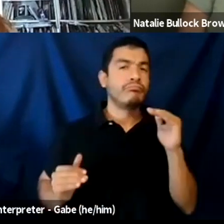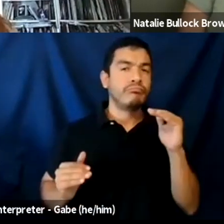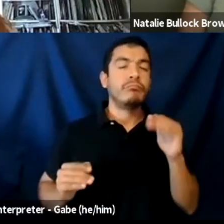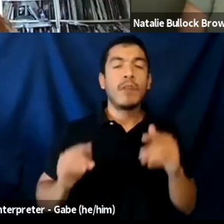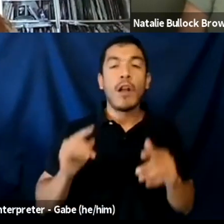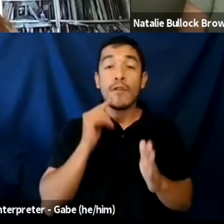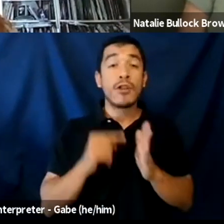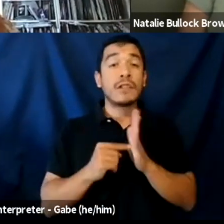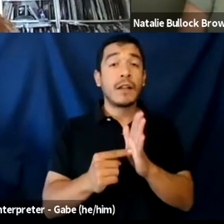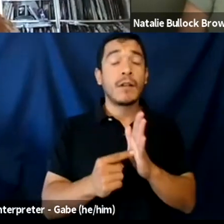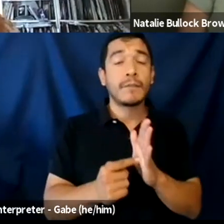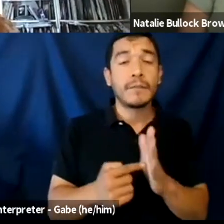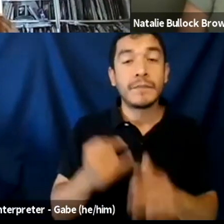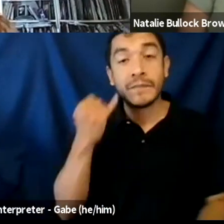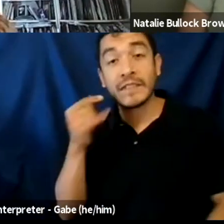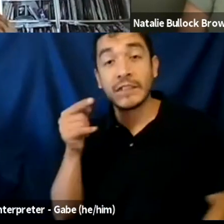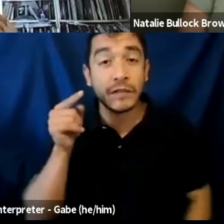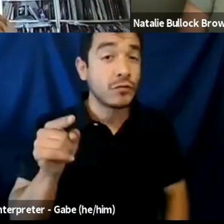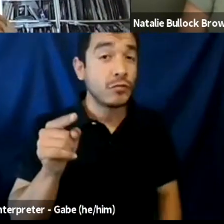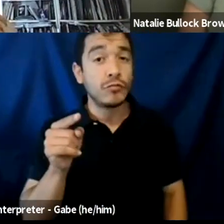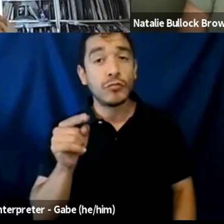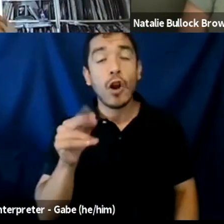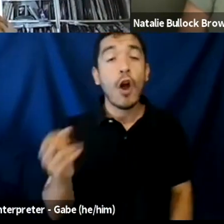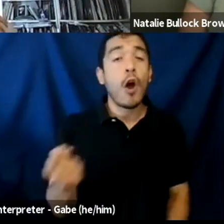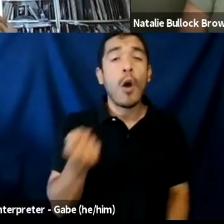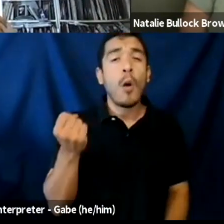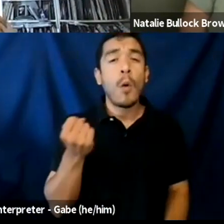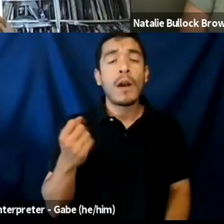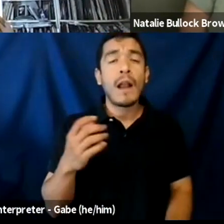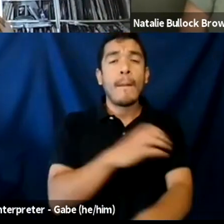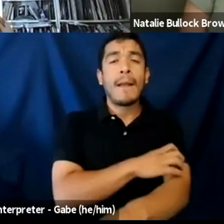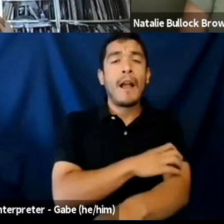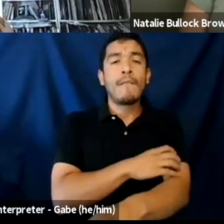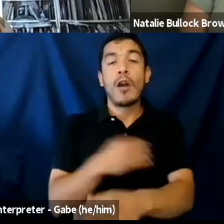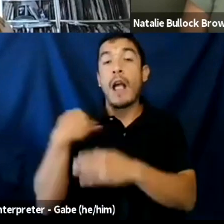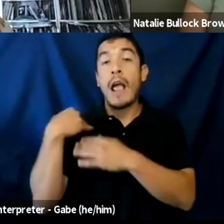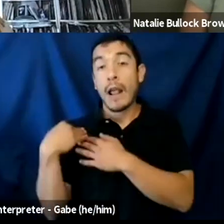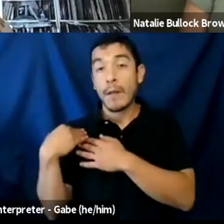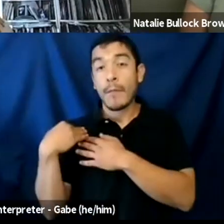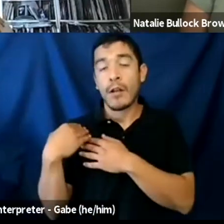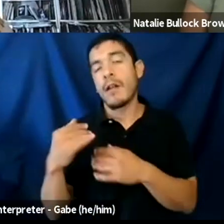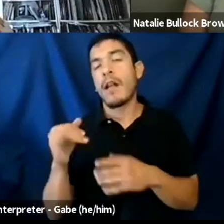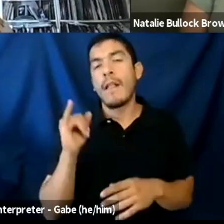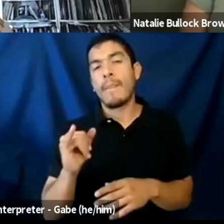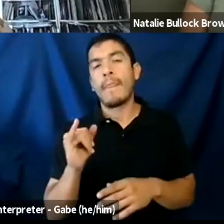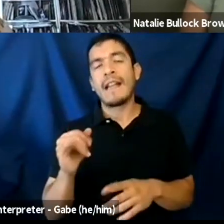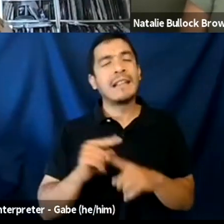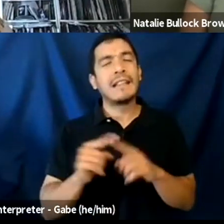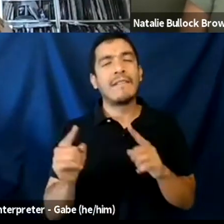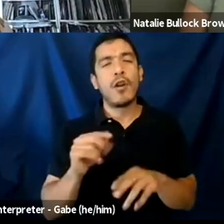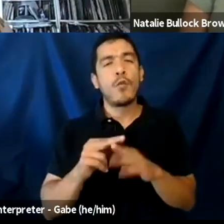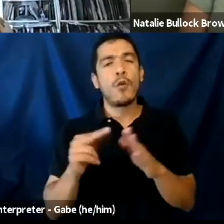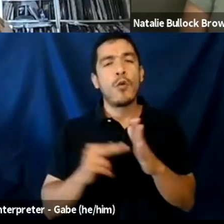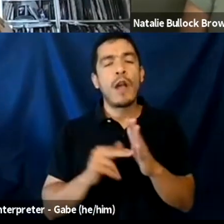if you are holding the powerful accountable, there's this different set of rules of how you might approach them